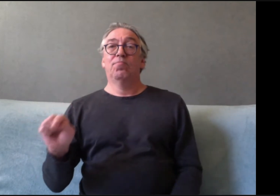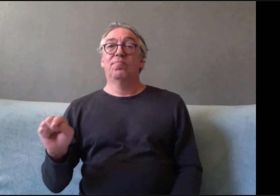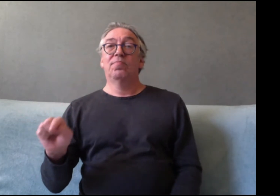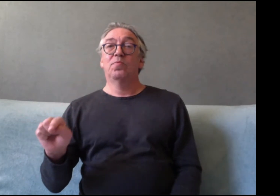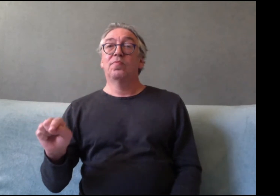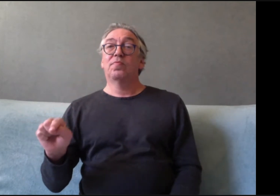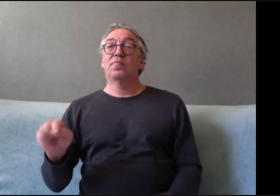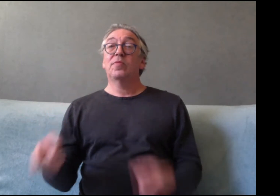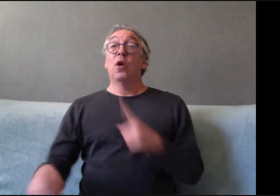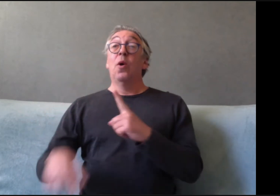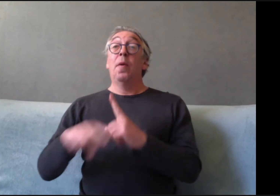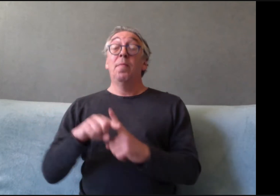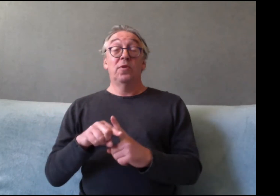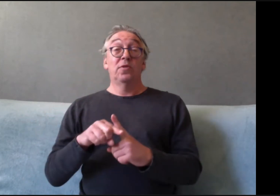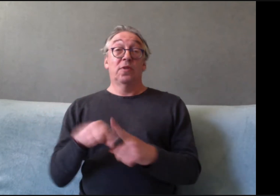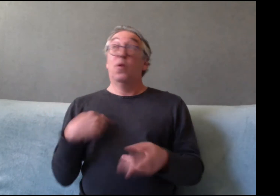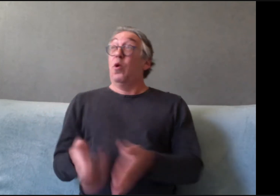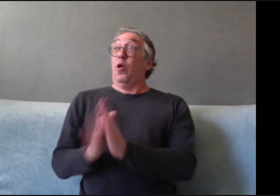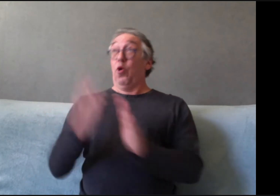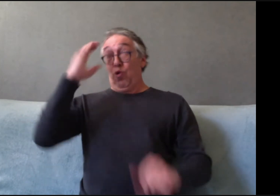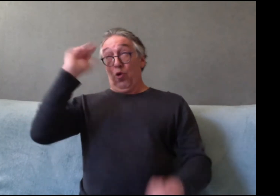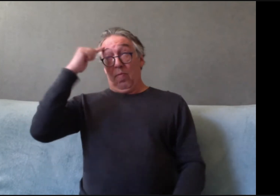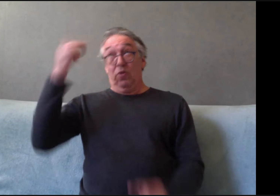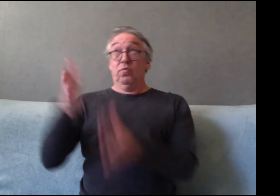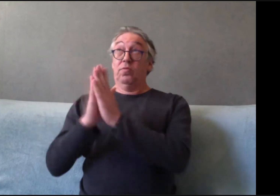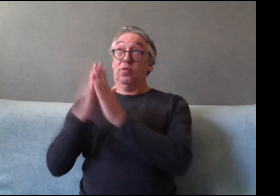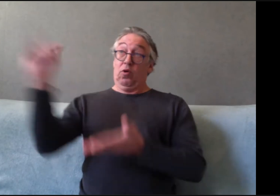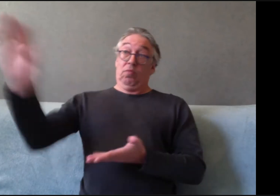and in the very near future.